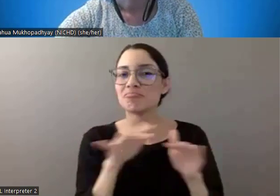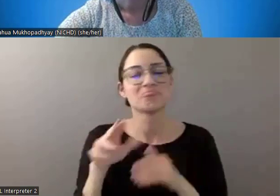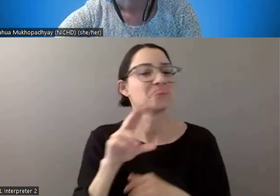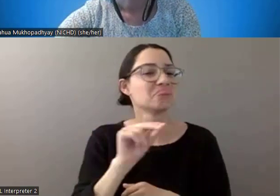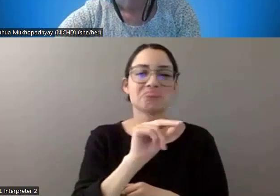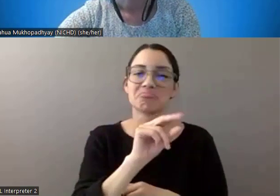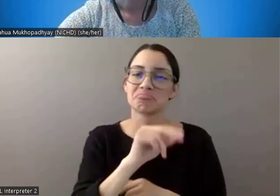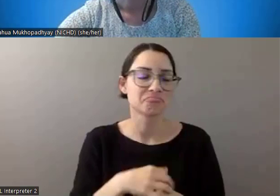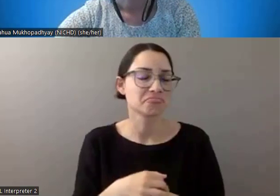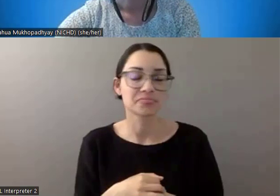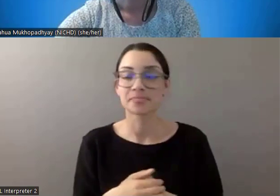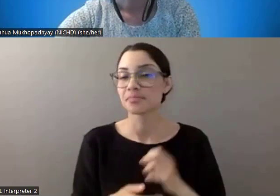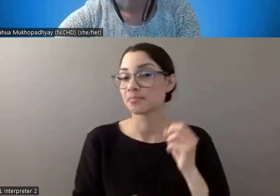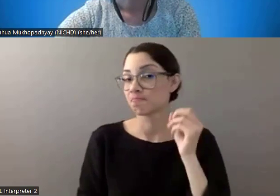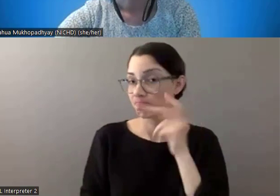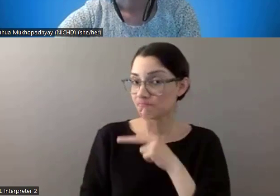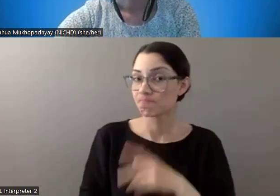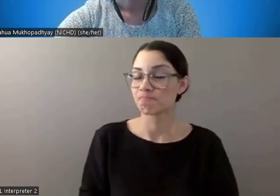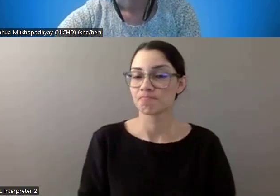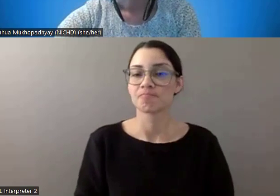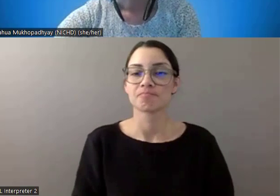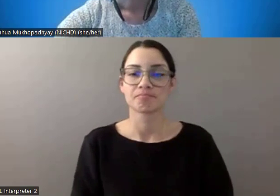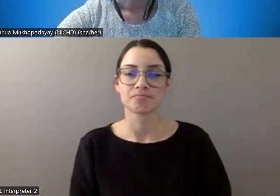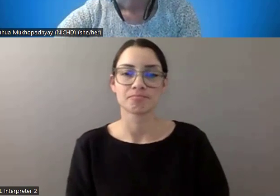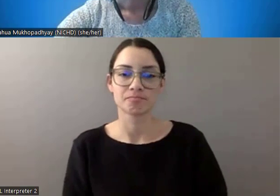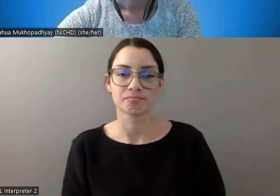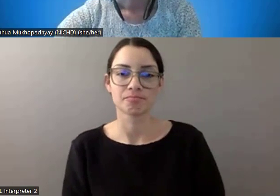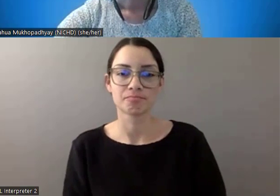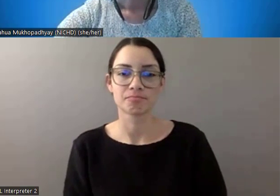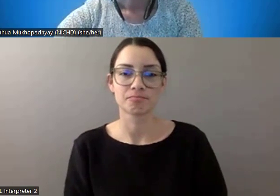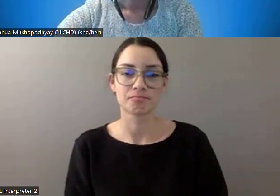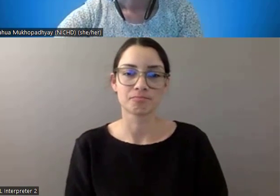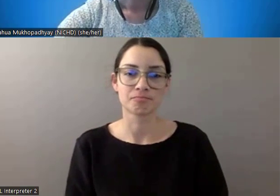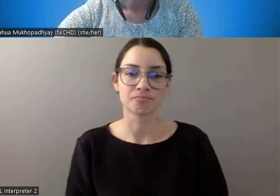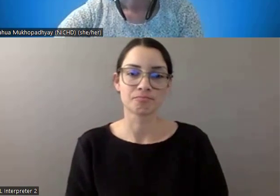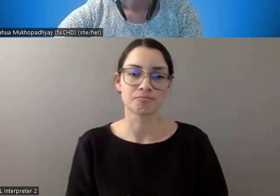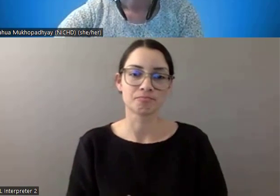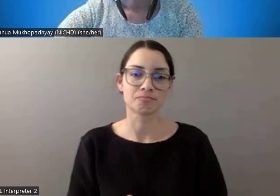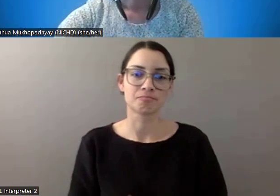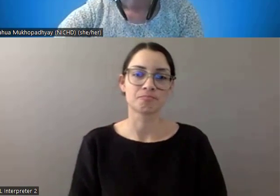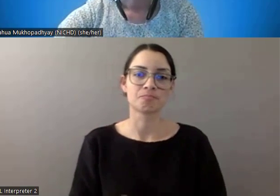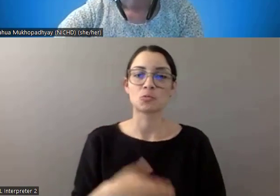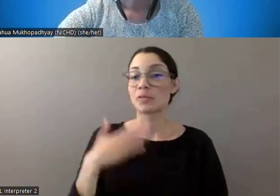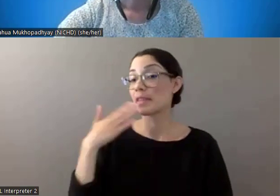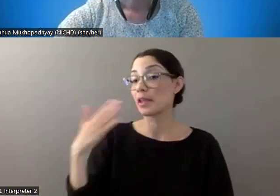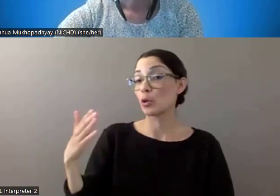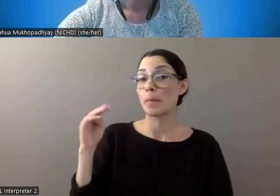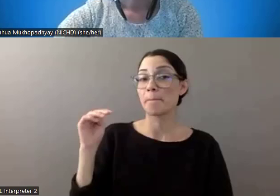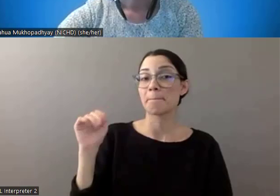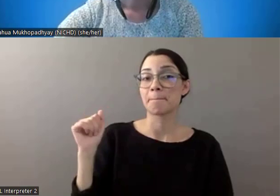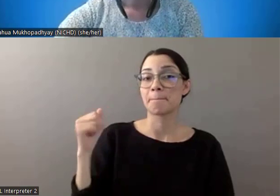Charles Anson: Okay. All right. Thank you, Mahua, for that response.